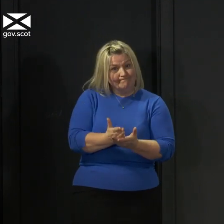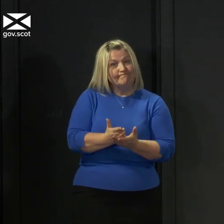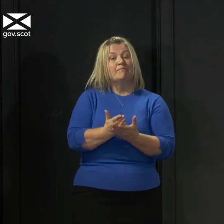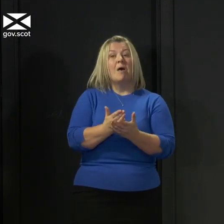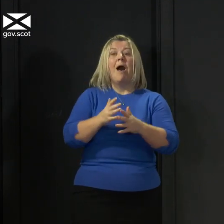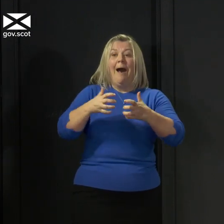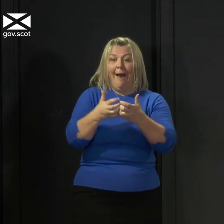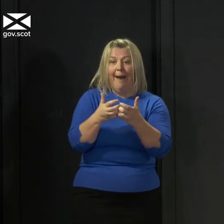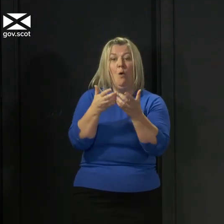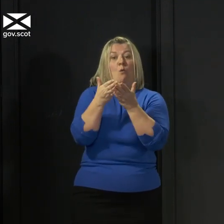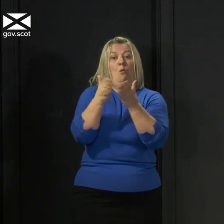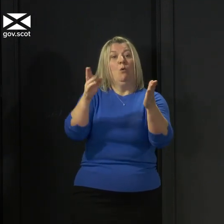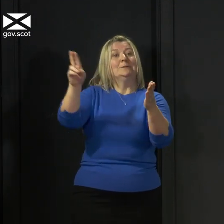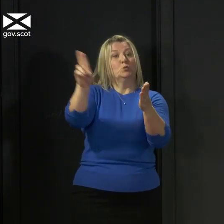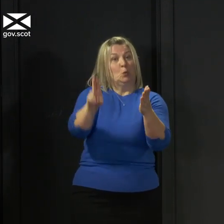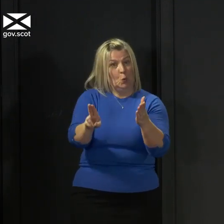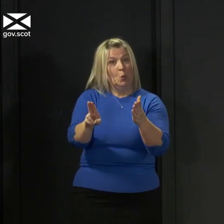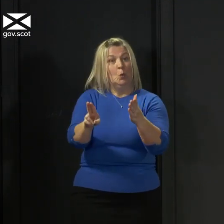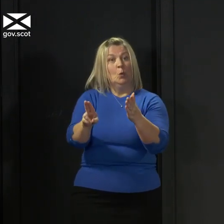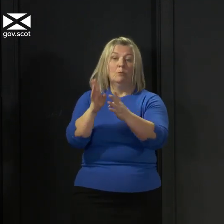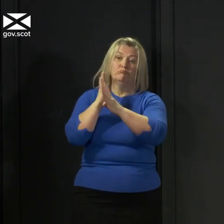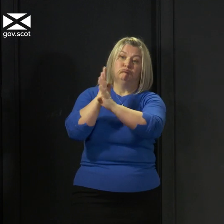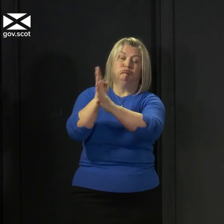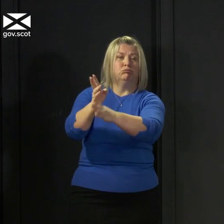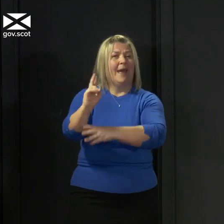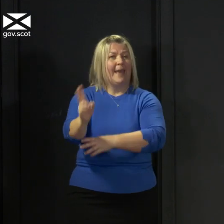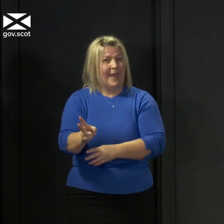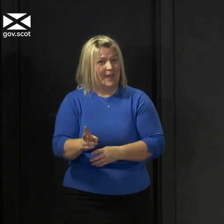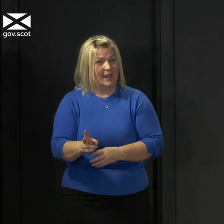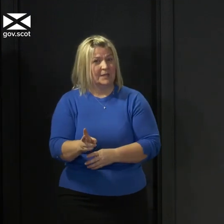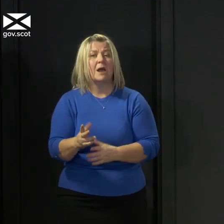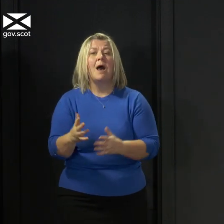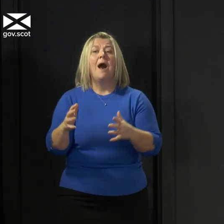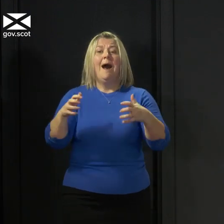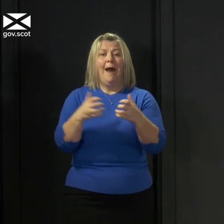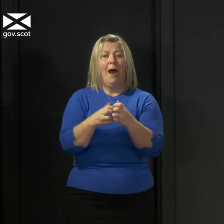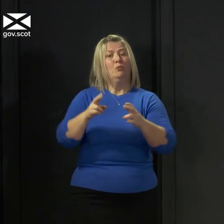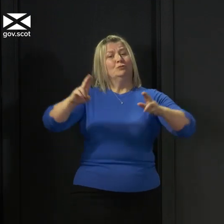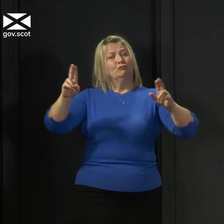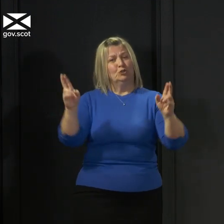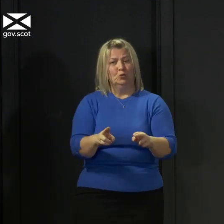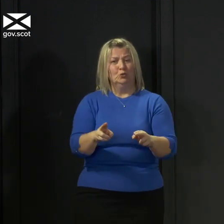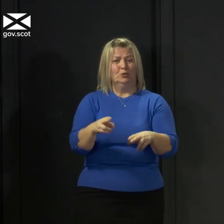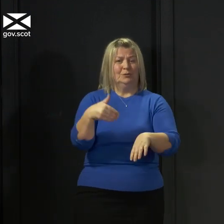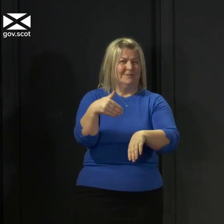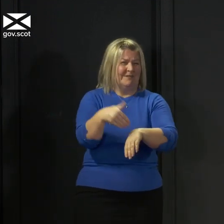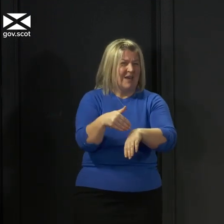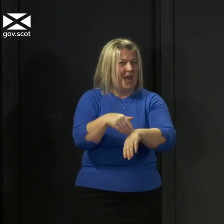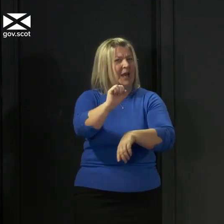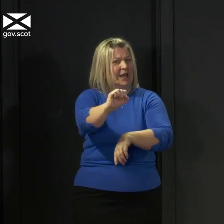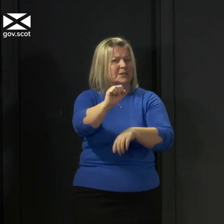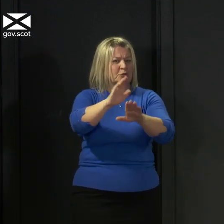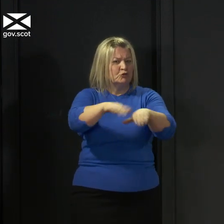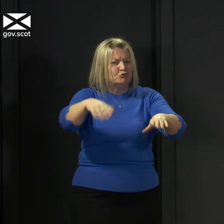we then also mitigate and reduce the impact on children's learning I come back to the point none of these judgments are straight forward right now